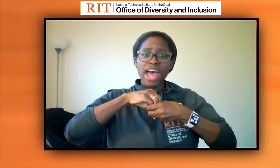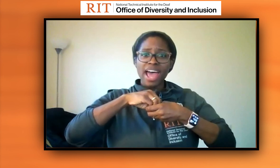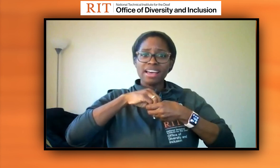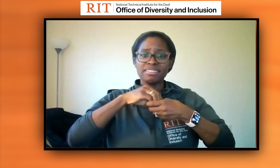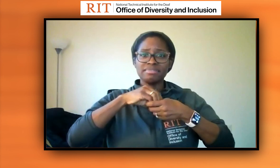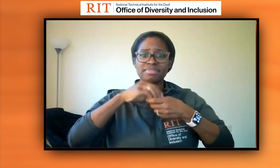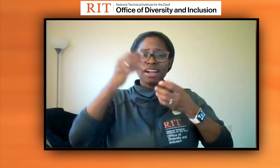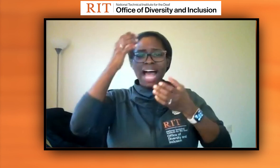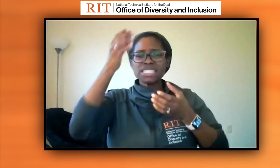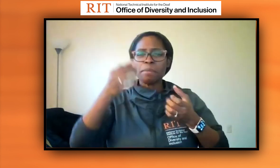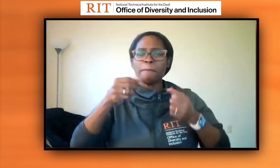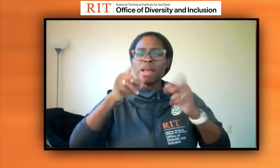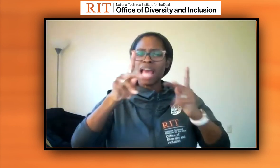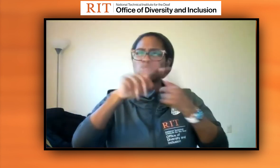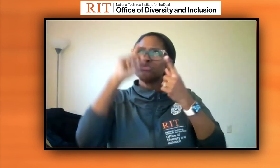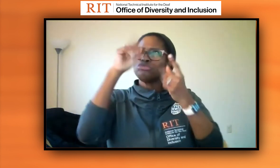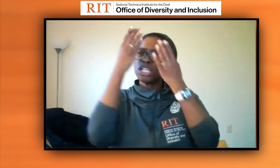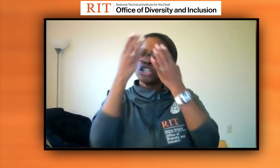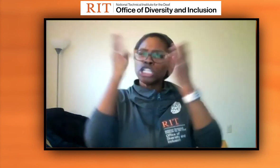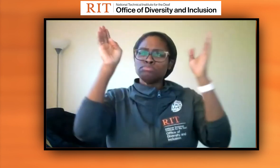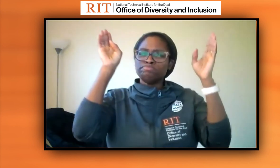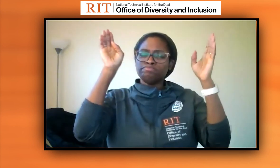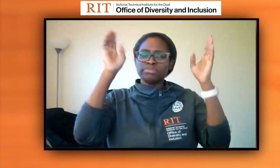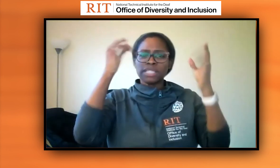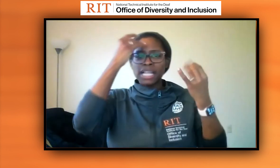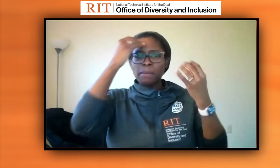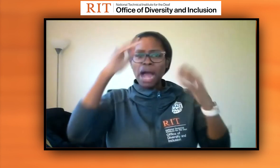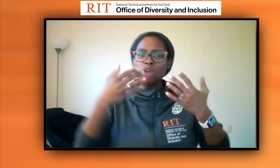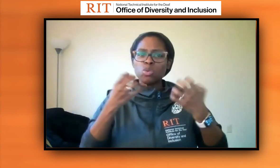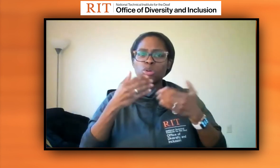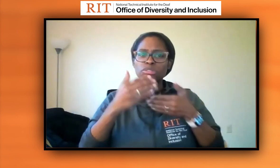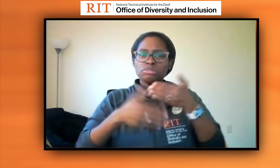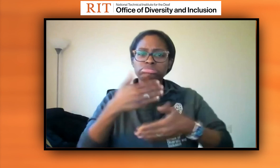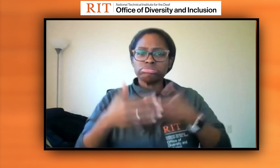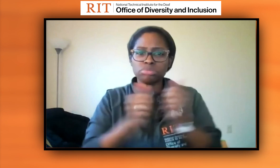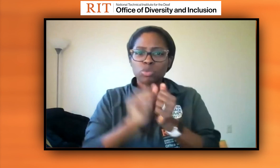With all this information, I just want you to consider your journey,